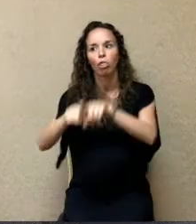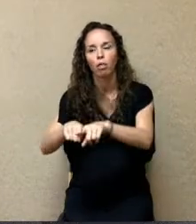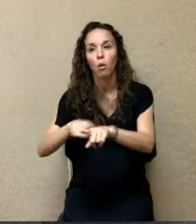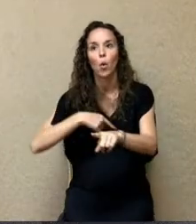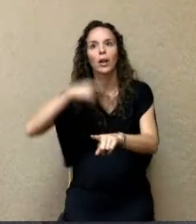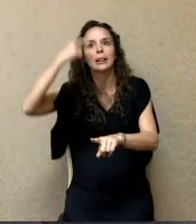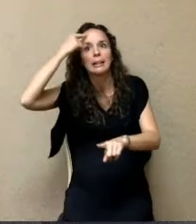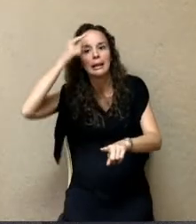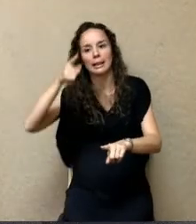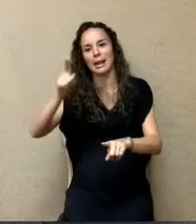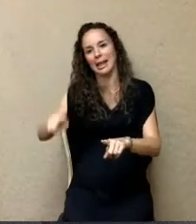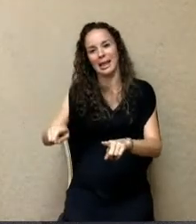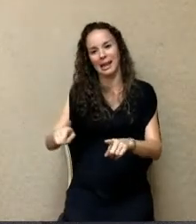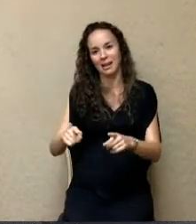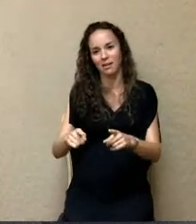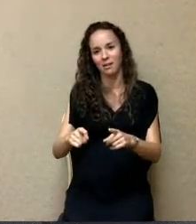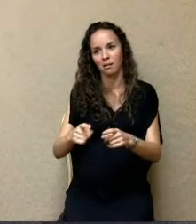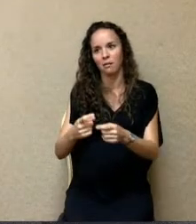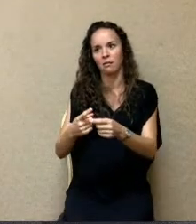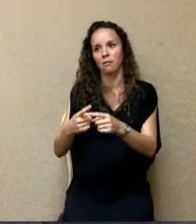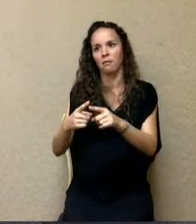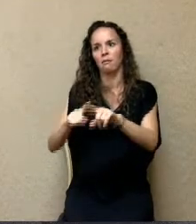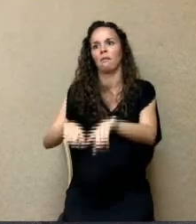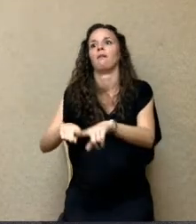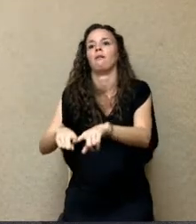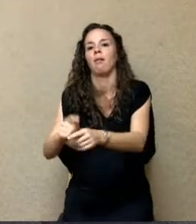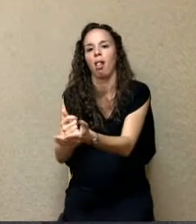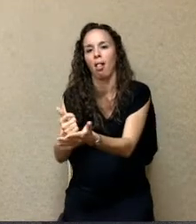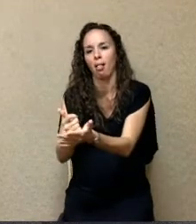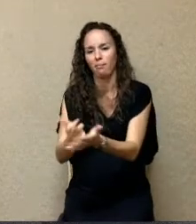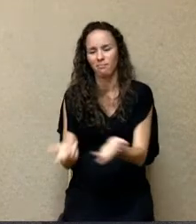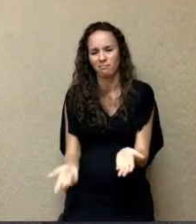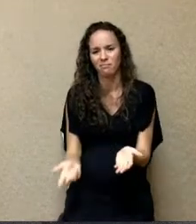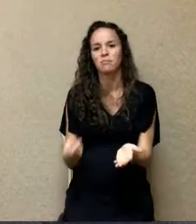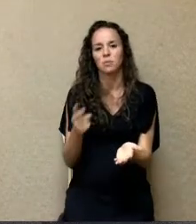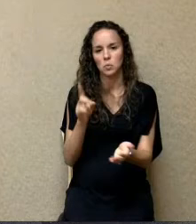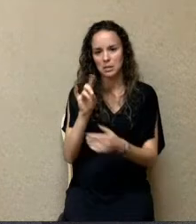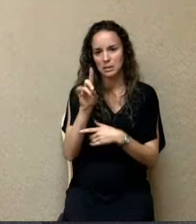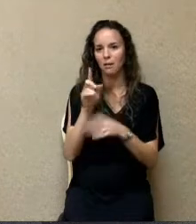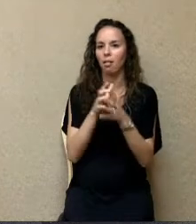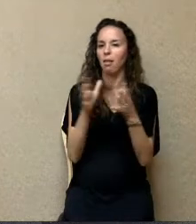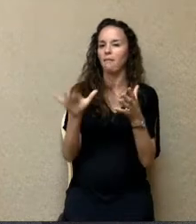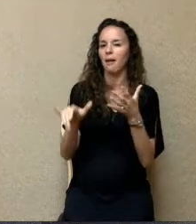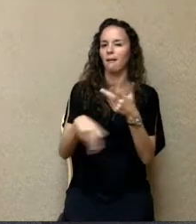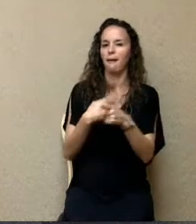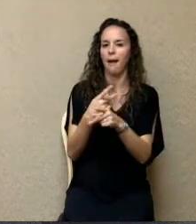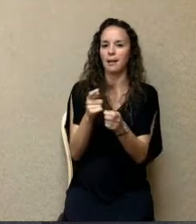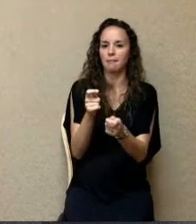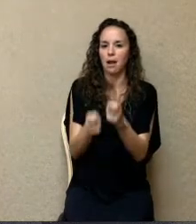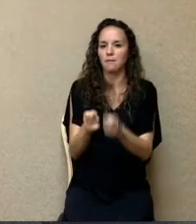think they need so much support. So I wanted, so we did those kinds of modifications.